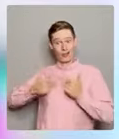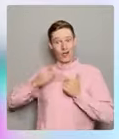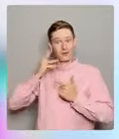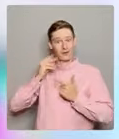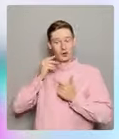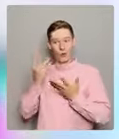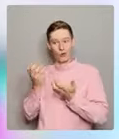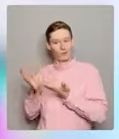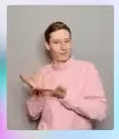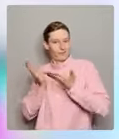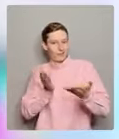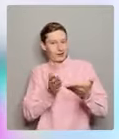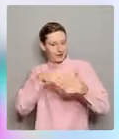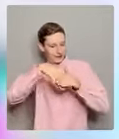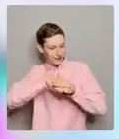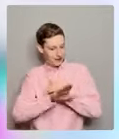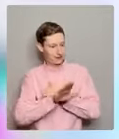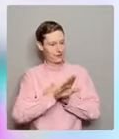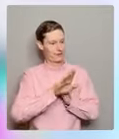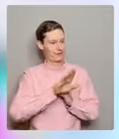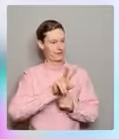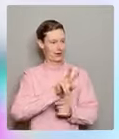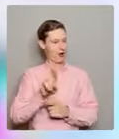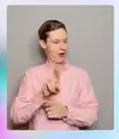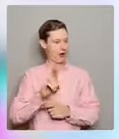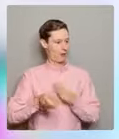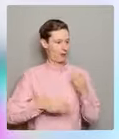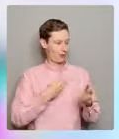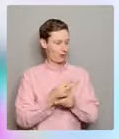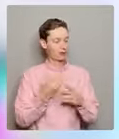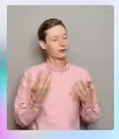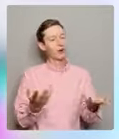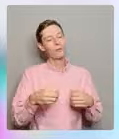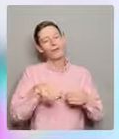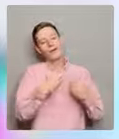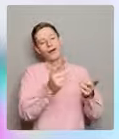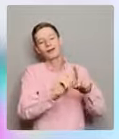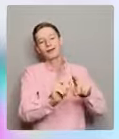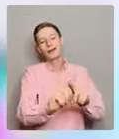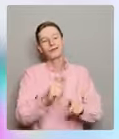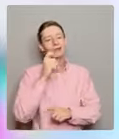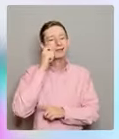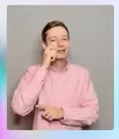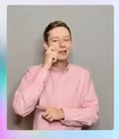those lived experience into your virtual world. So giving players a wide variety of options